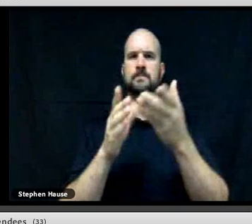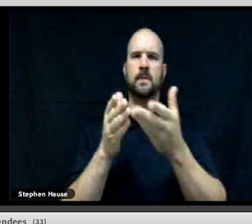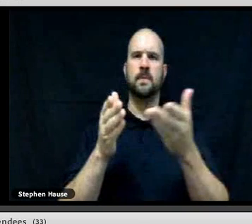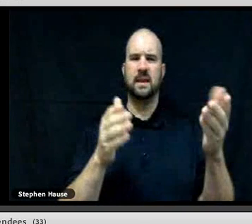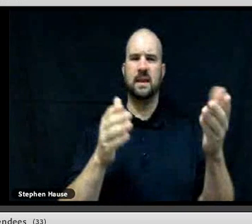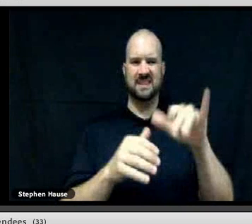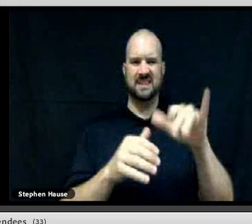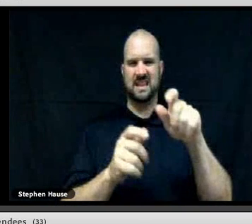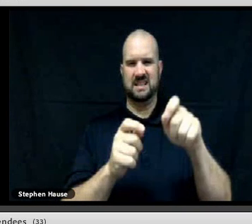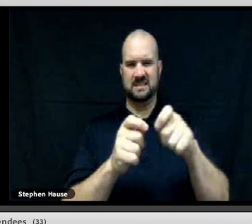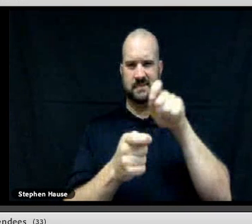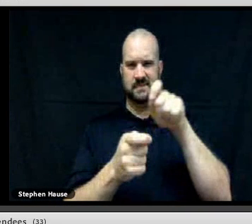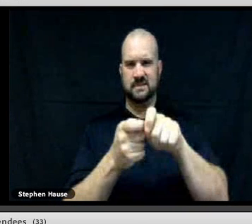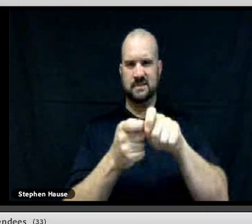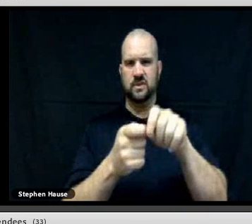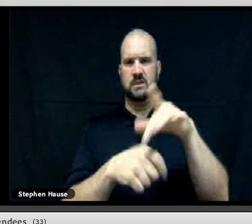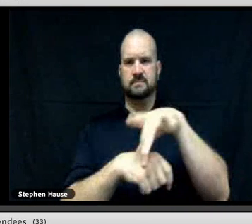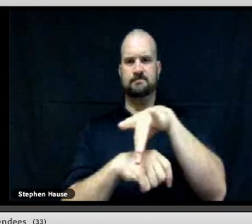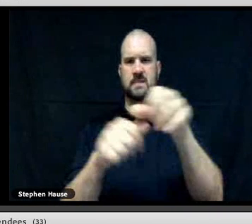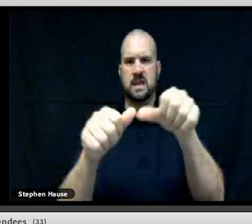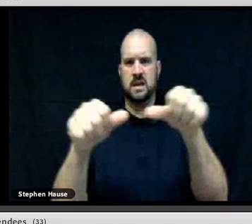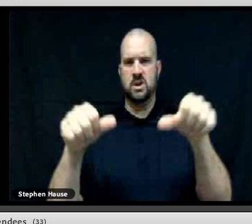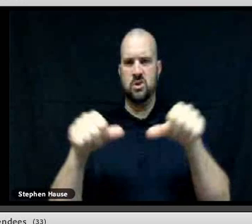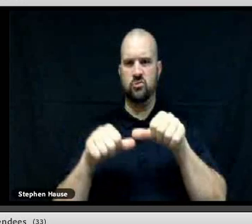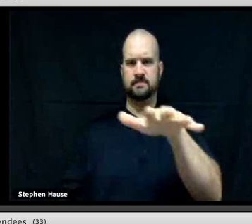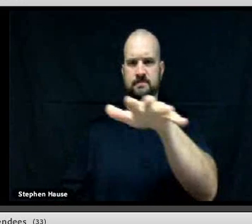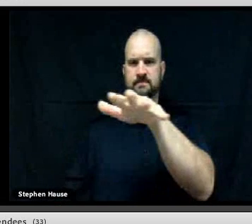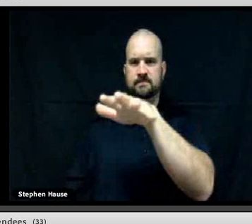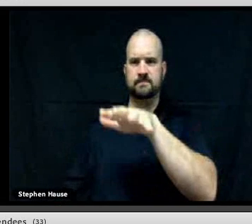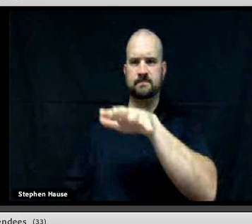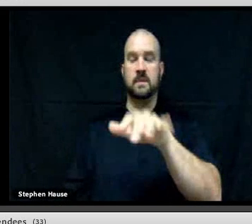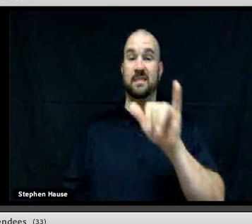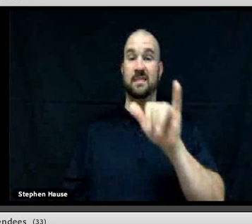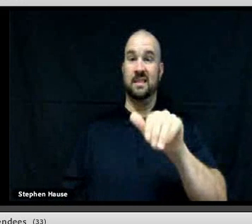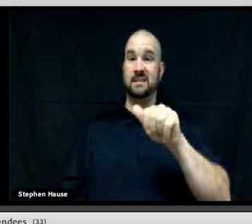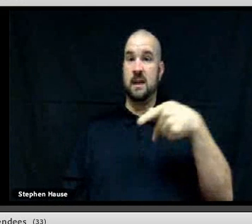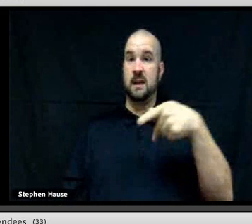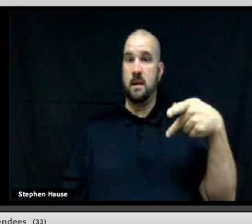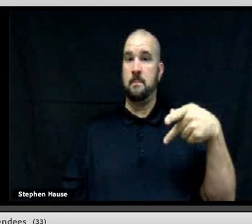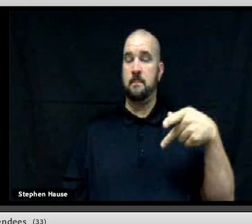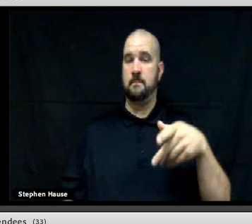this app allows you to, um, search,